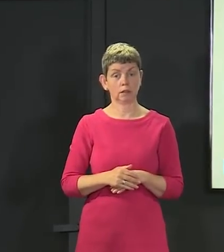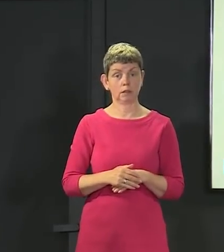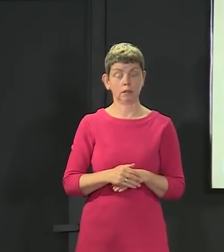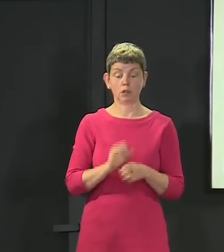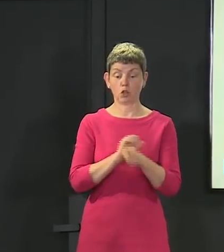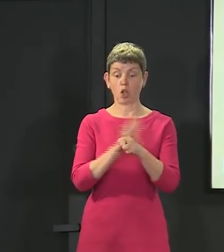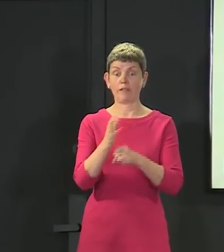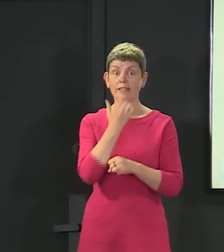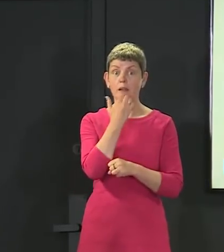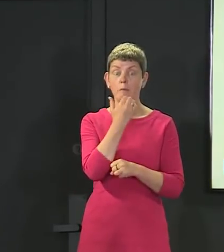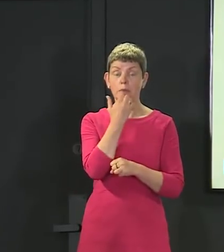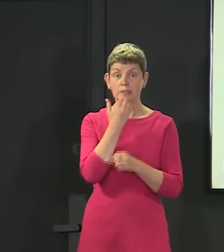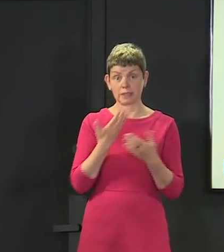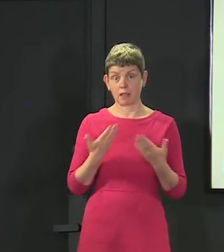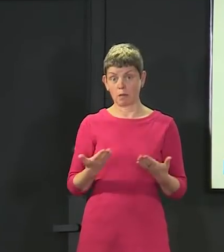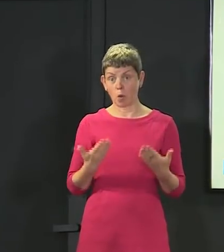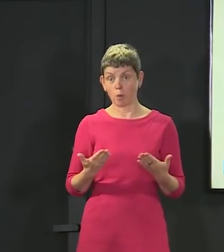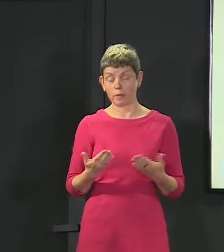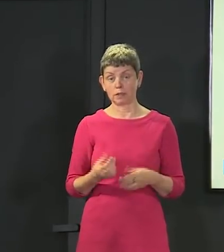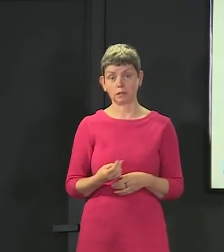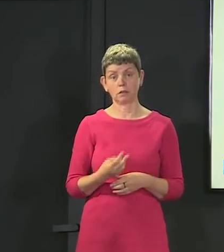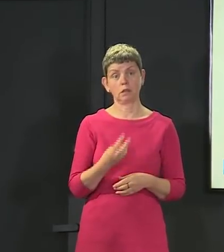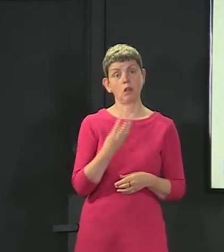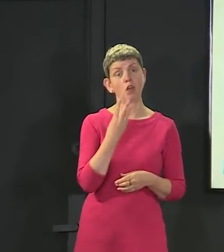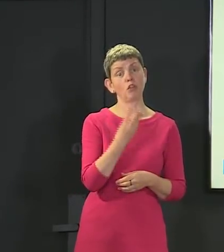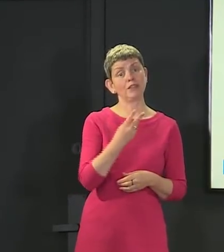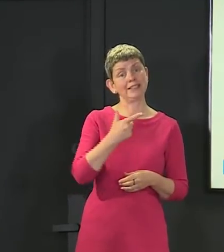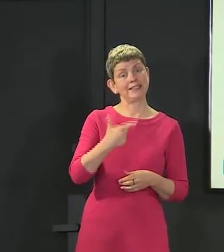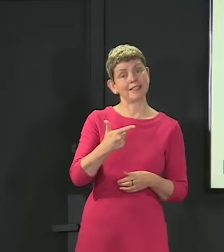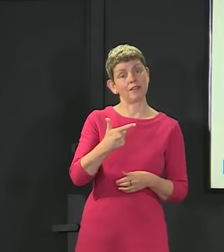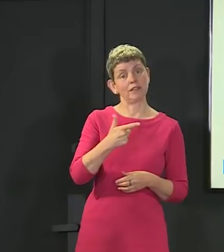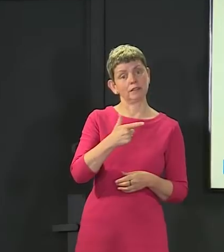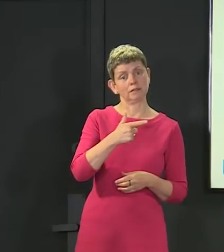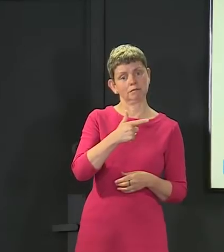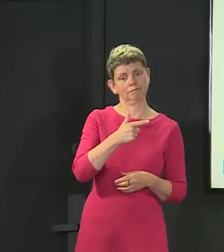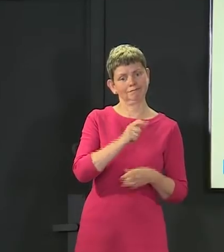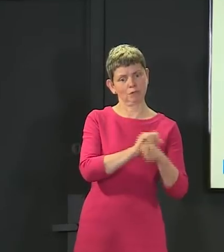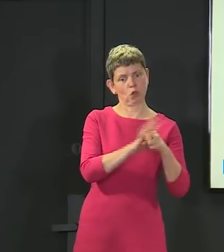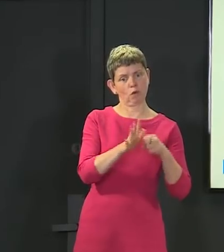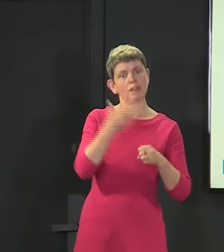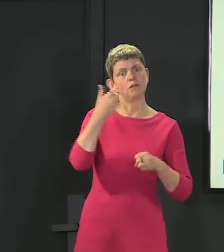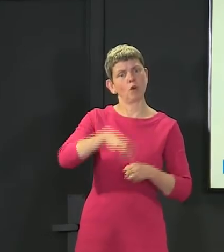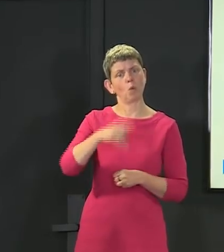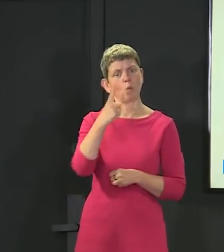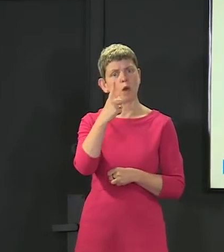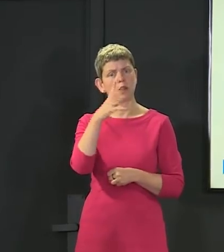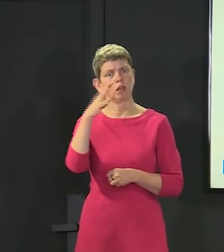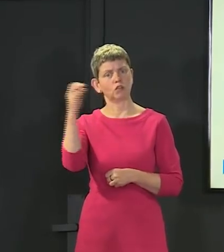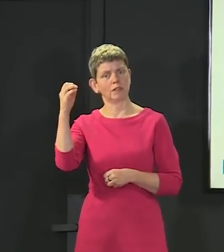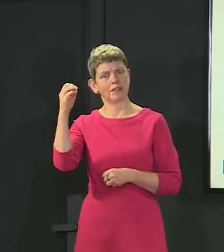about 37 cases per 100 000 population seven day cumulative instance in Scotland at this moment